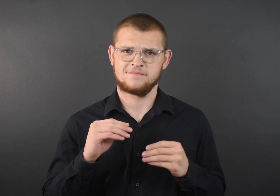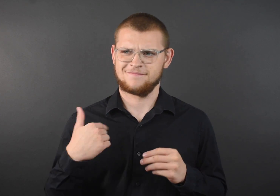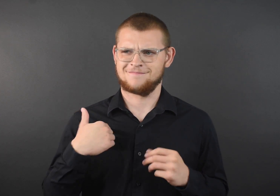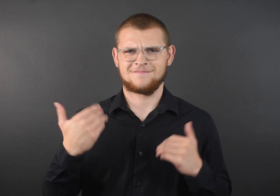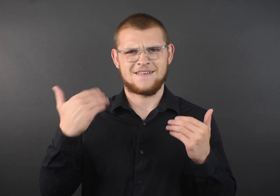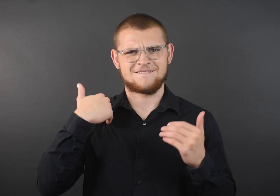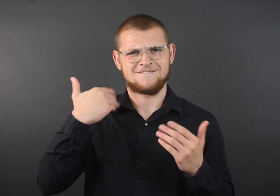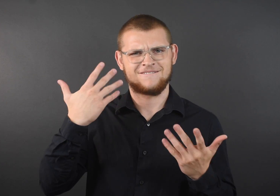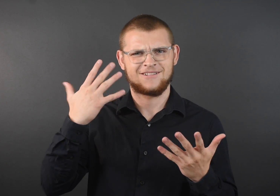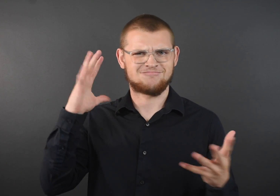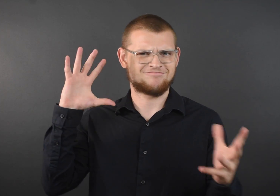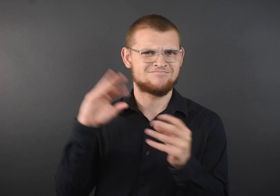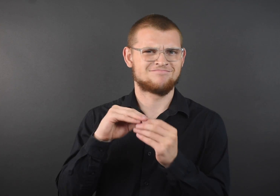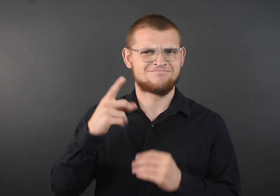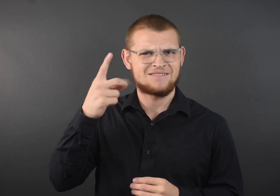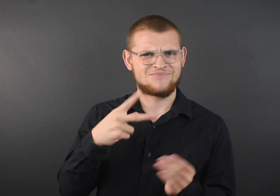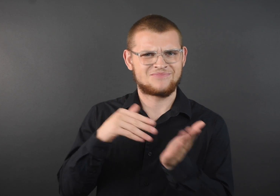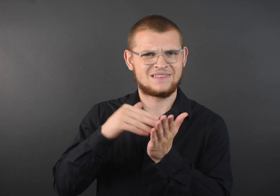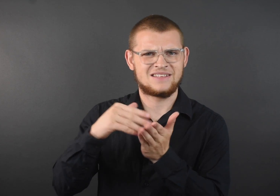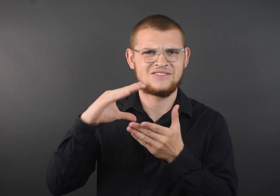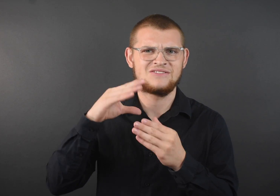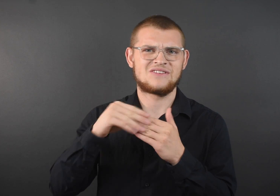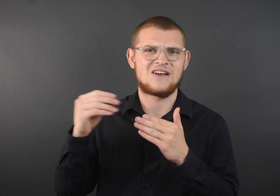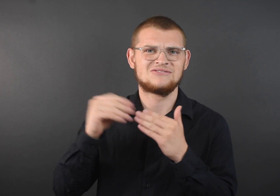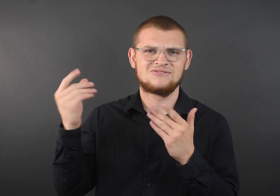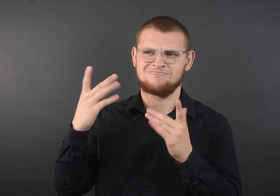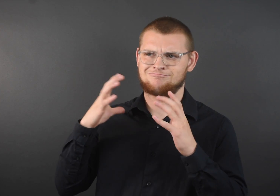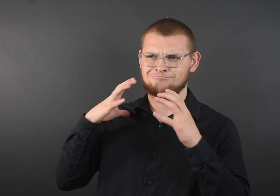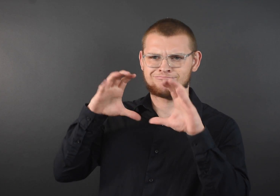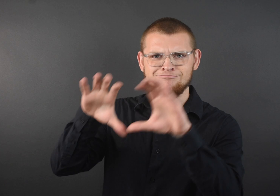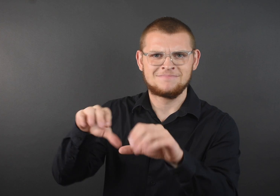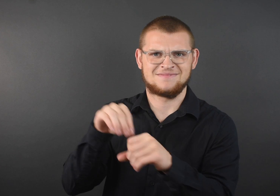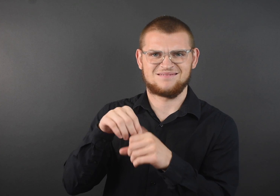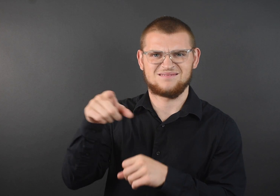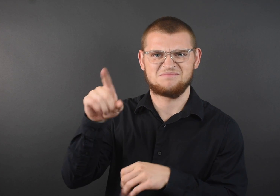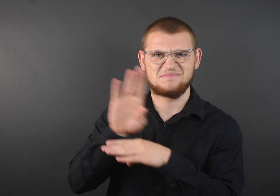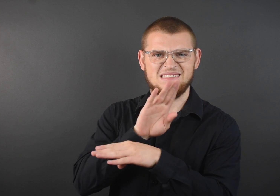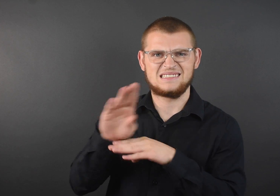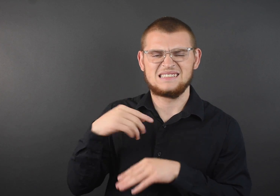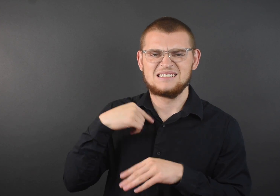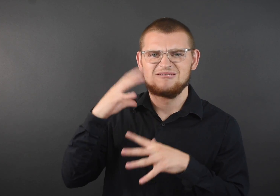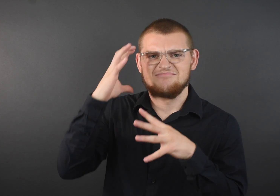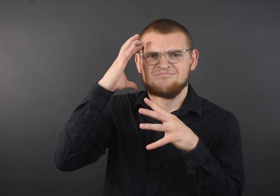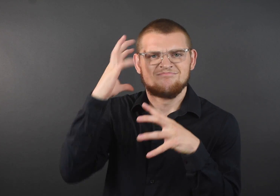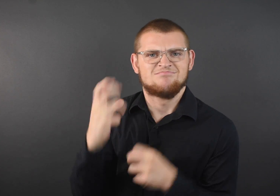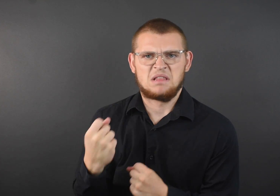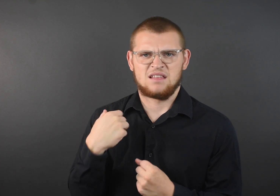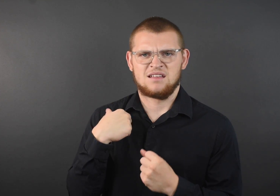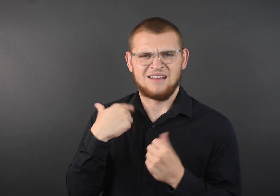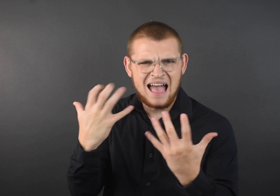"I have a half-million dollars invested in a business I love. I want to see it," he said after getting a shot in the mobile unit